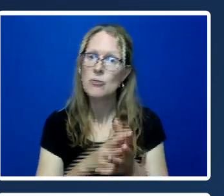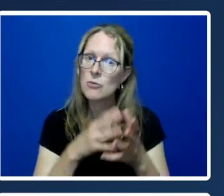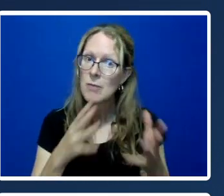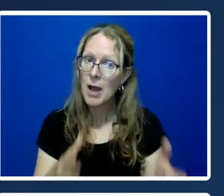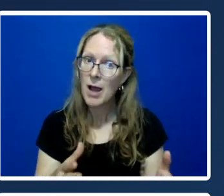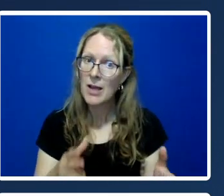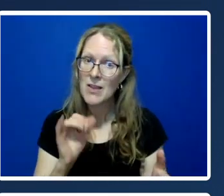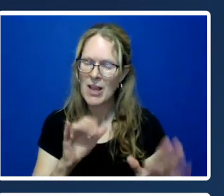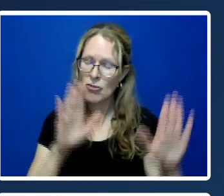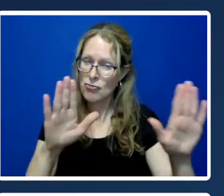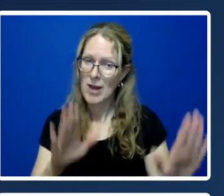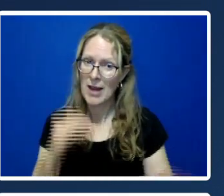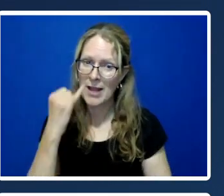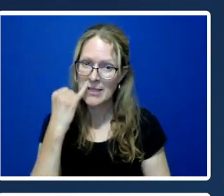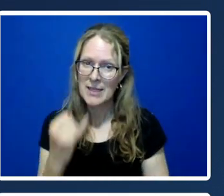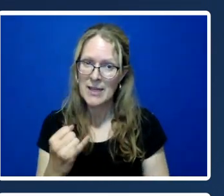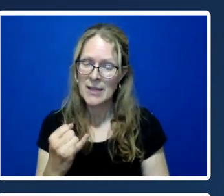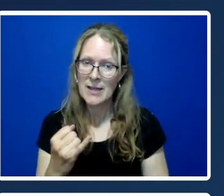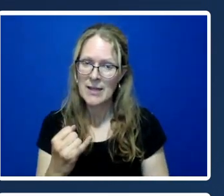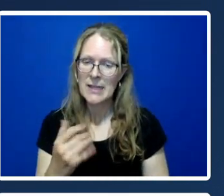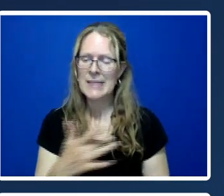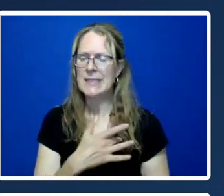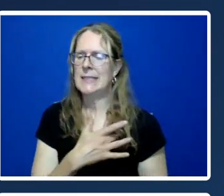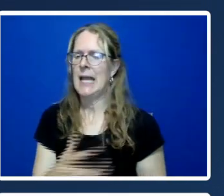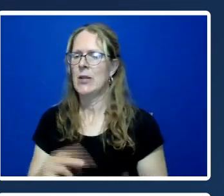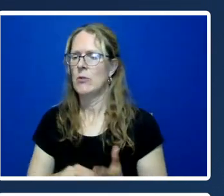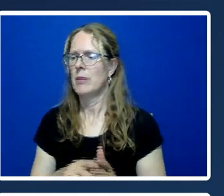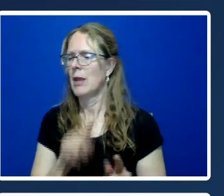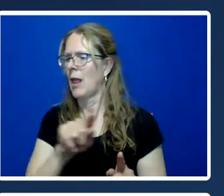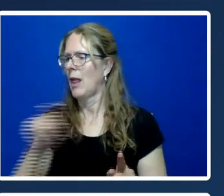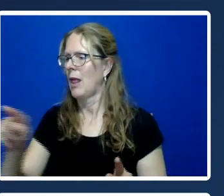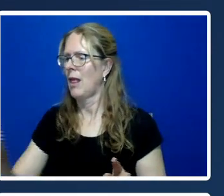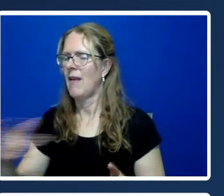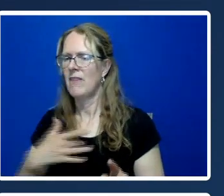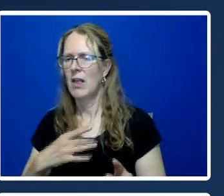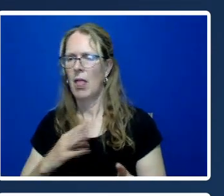then it tends to shut others down because they feel they can't do better. A better approach,